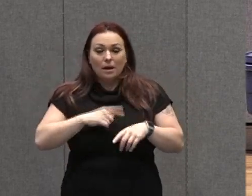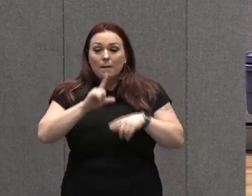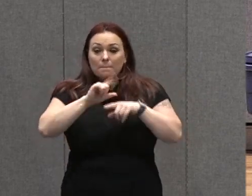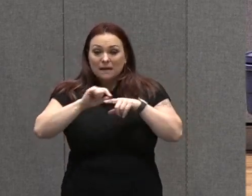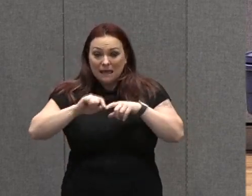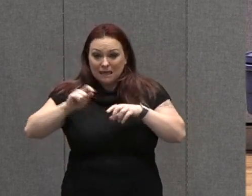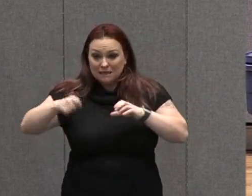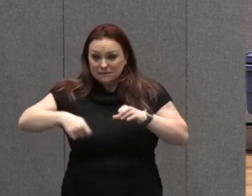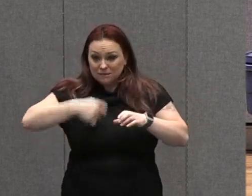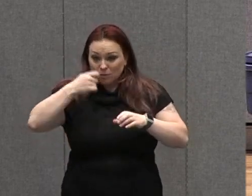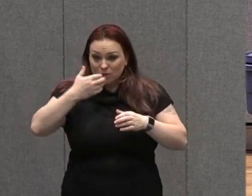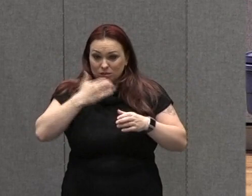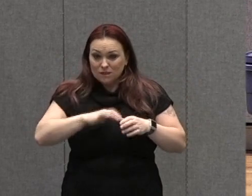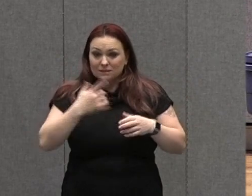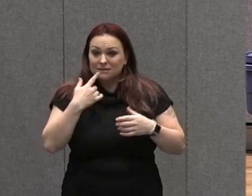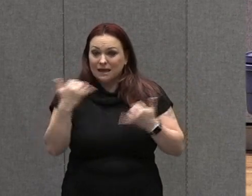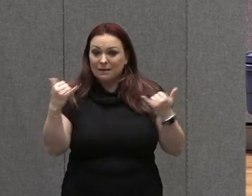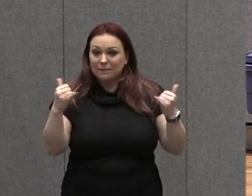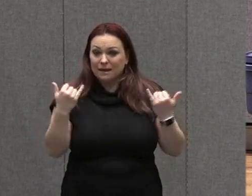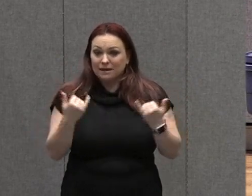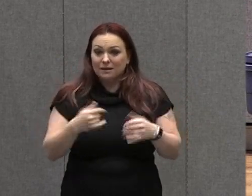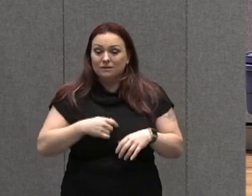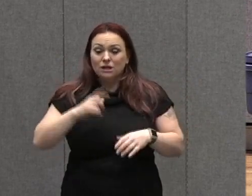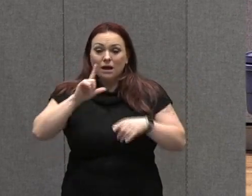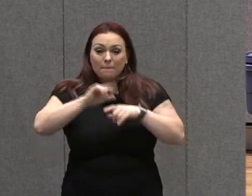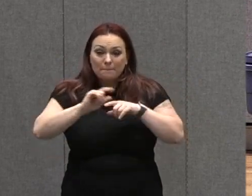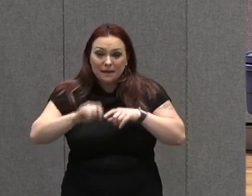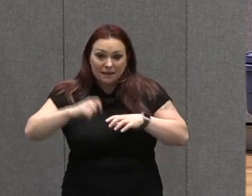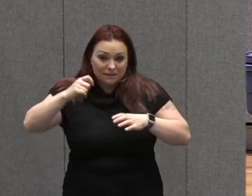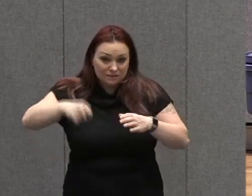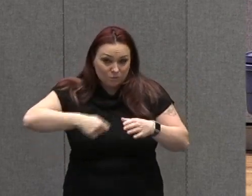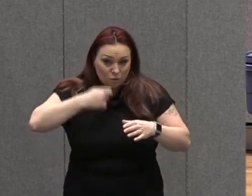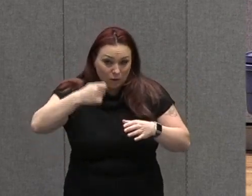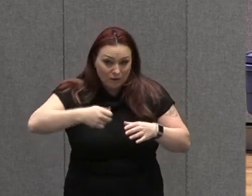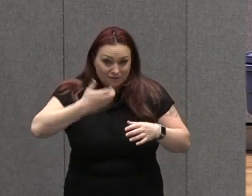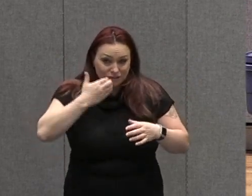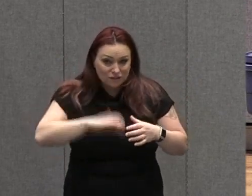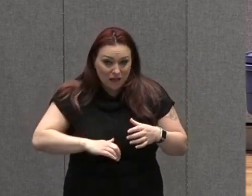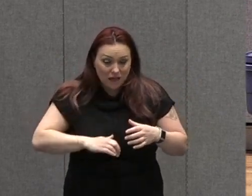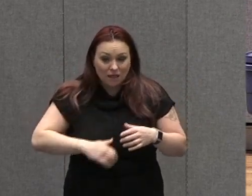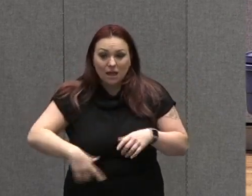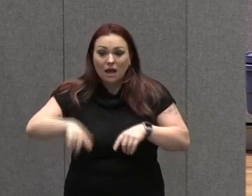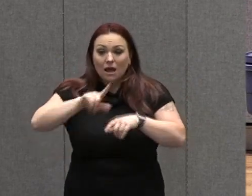Ready say and play it now. Pease porridge hot, pease porridge cold.